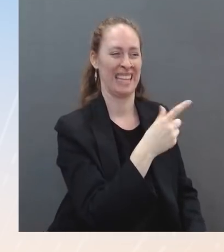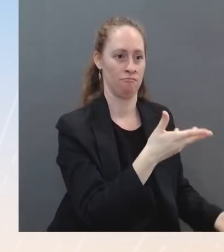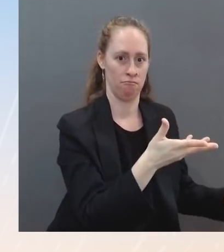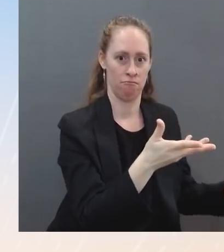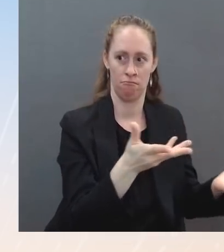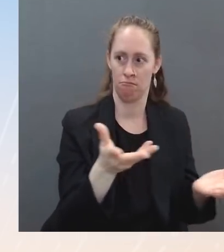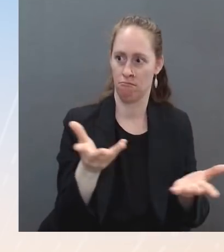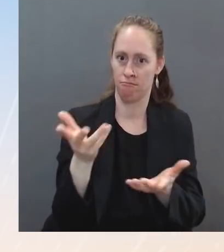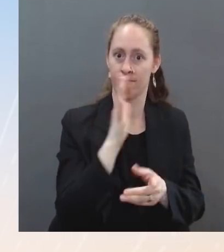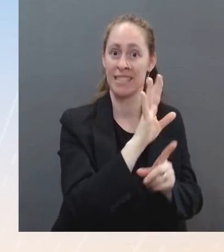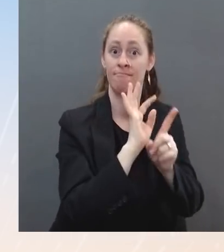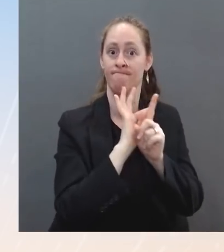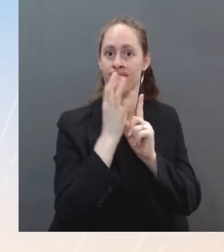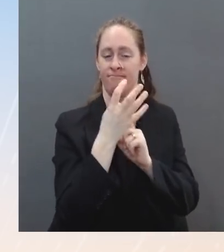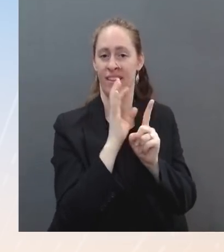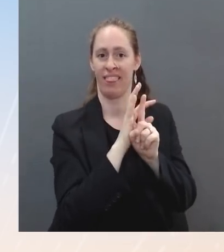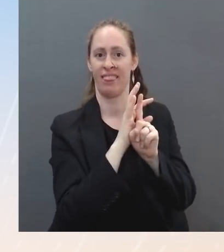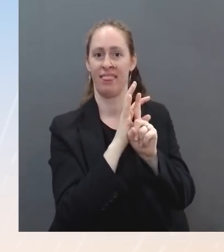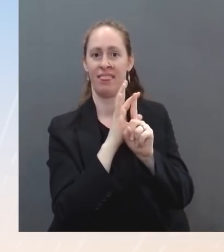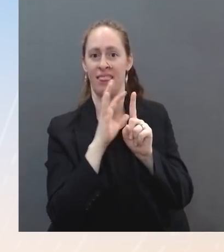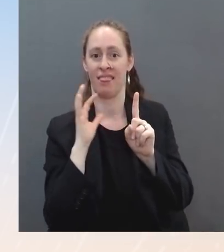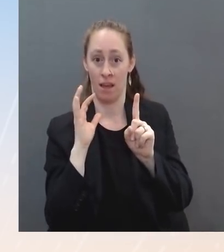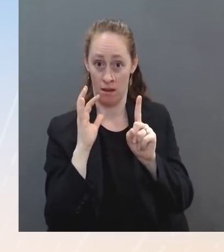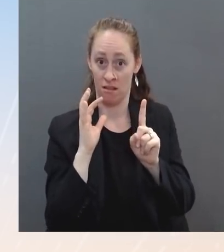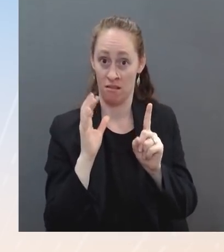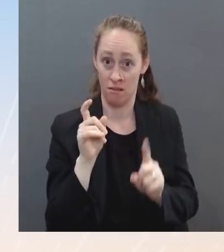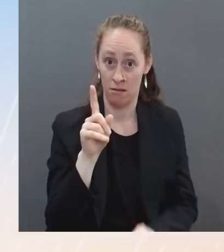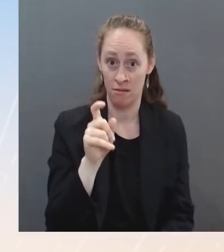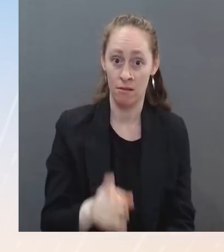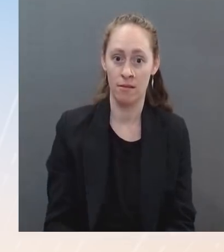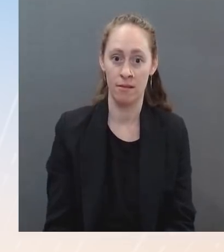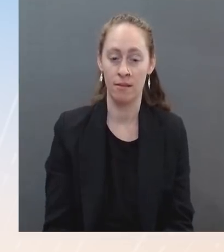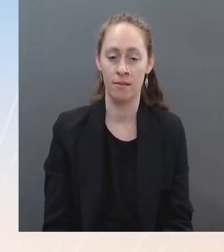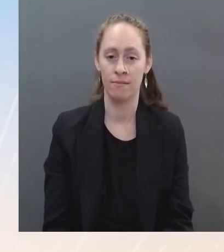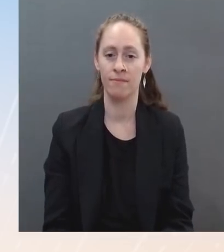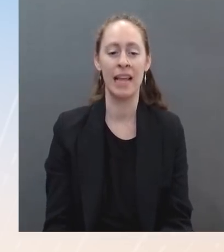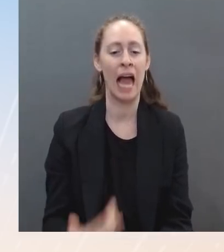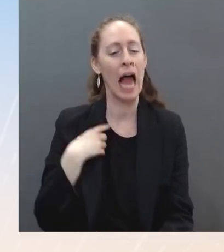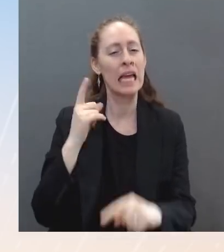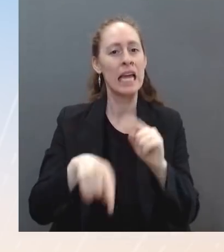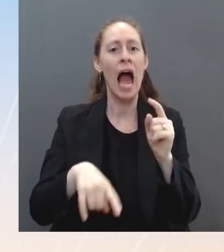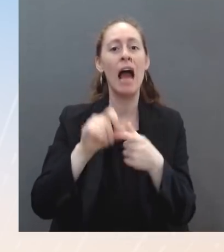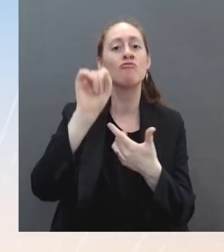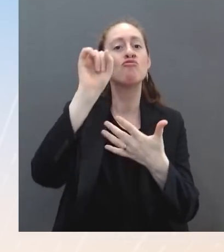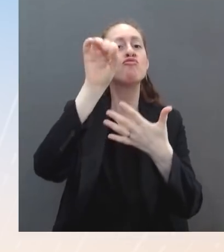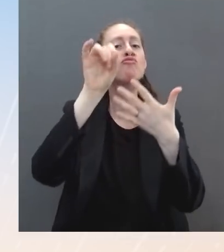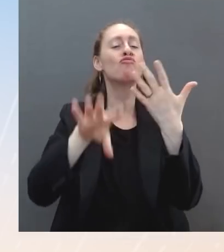I can only speak to what this underscores, which is the larger sense that this has been a failure for Russia.